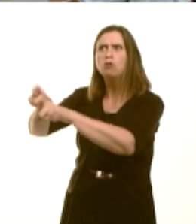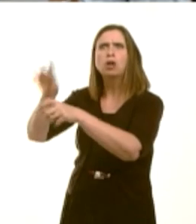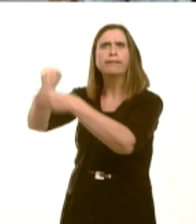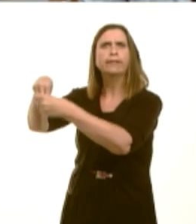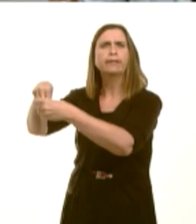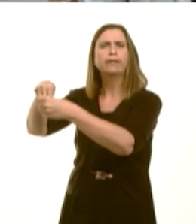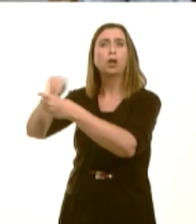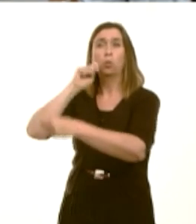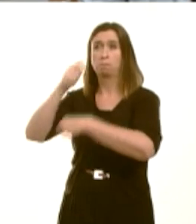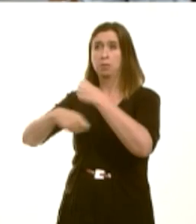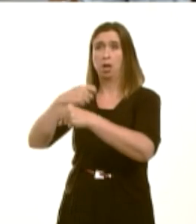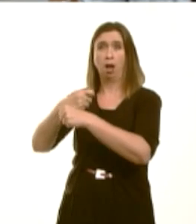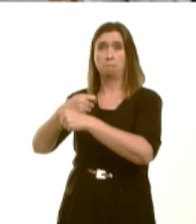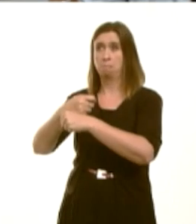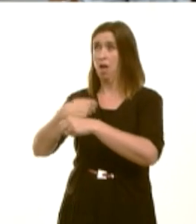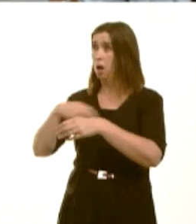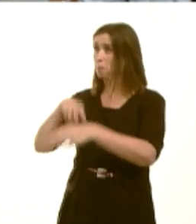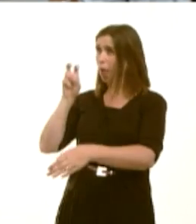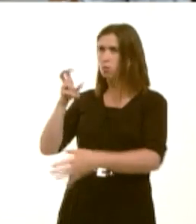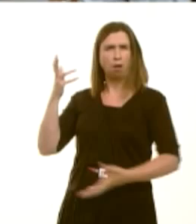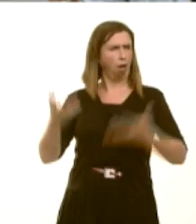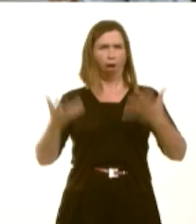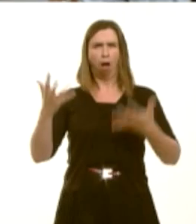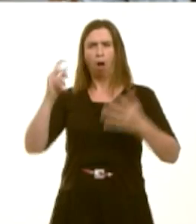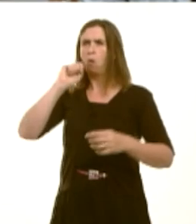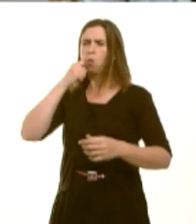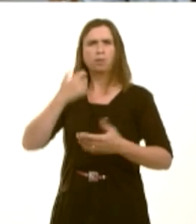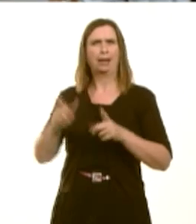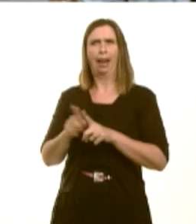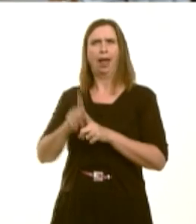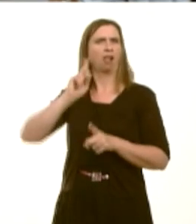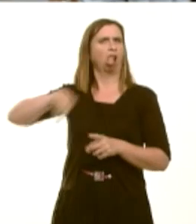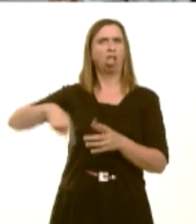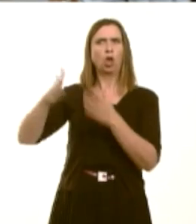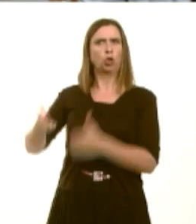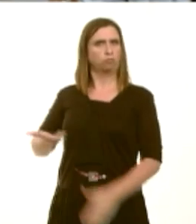Ynglyn ‚ Deddf Hawliau Dynol, fe ddywedodd y ddau ohonom ni bod beth mae Llywodraeth